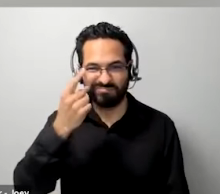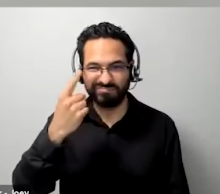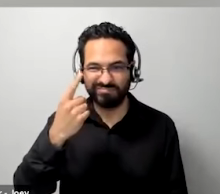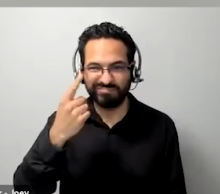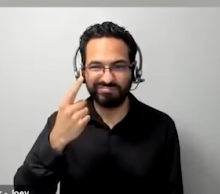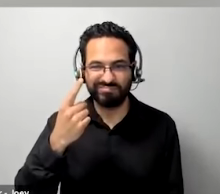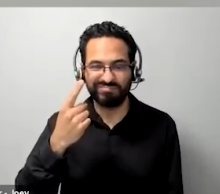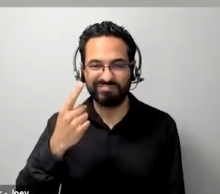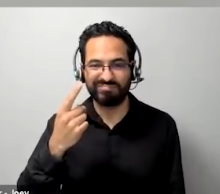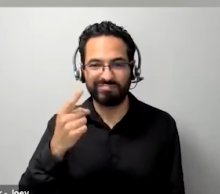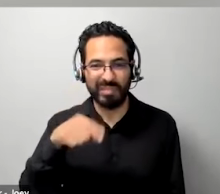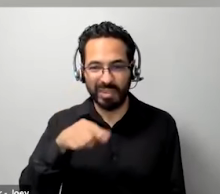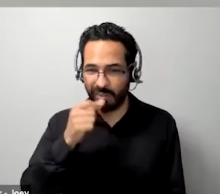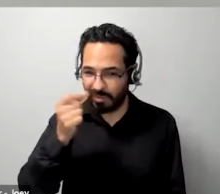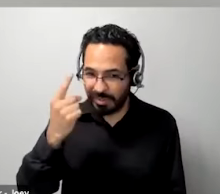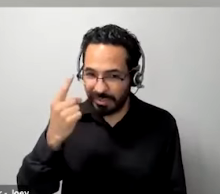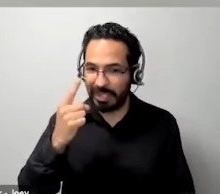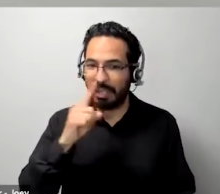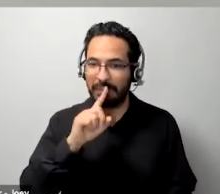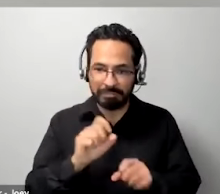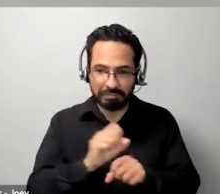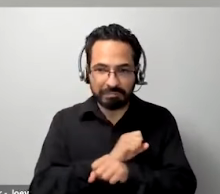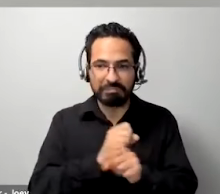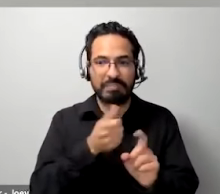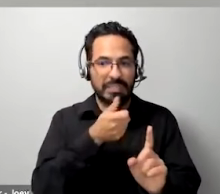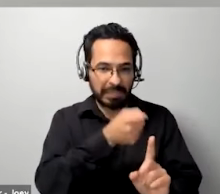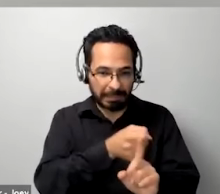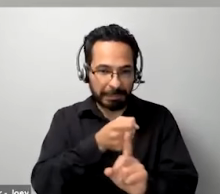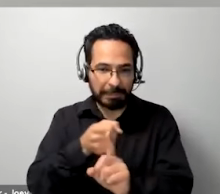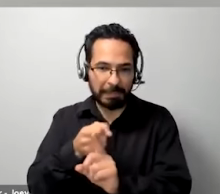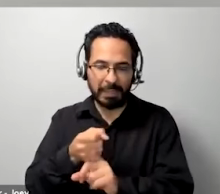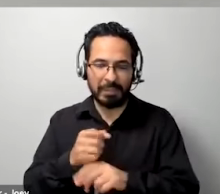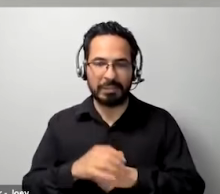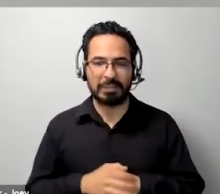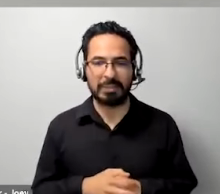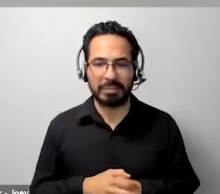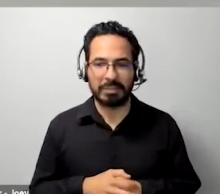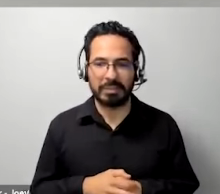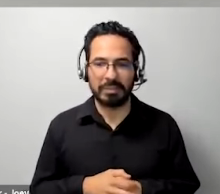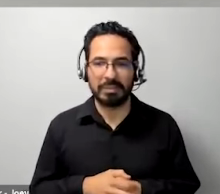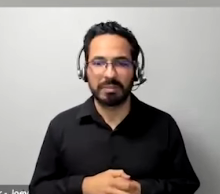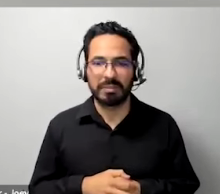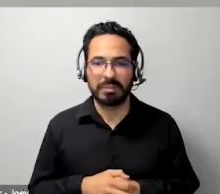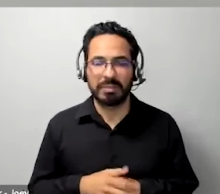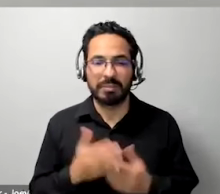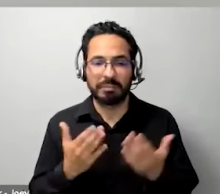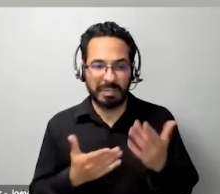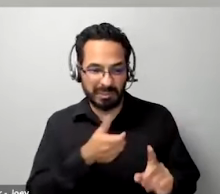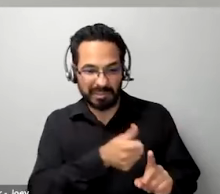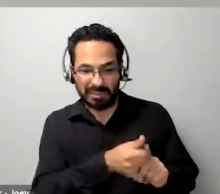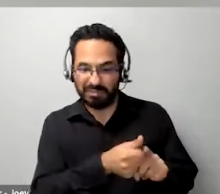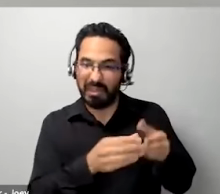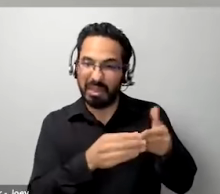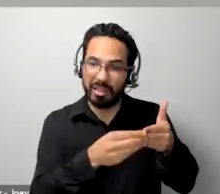They don't understand the actual impact. They might just be looking at, maybe they're in a leadership position or they're a product manager,